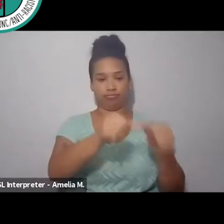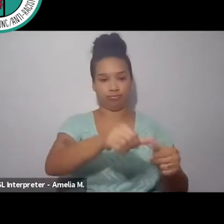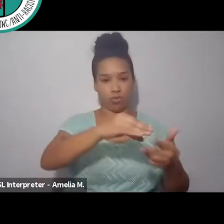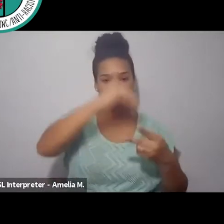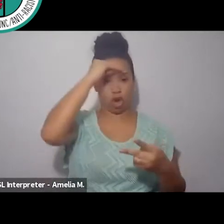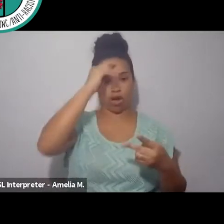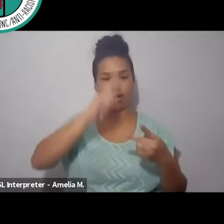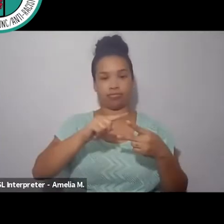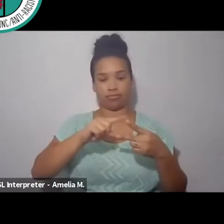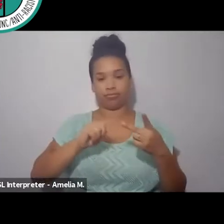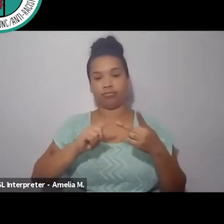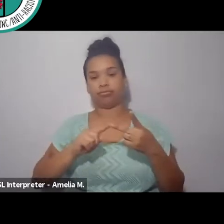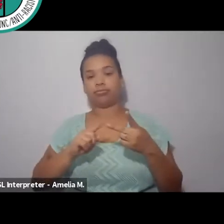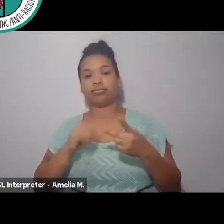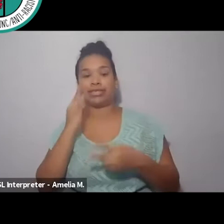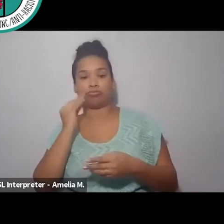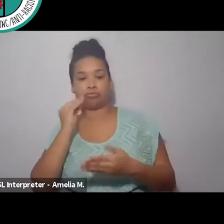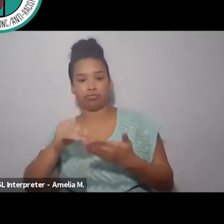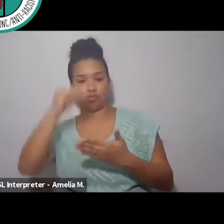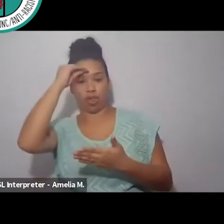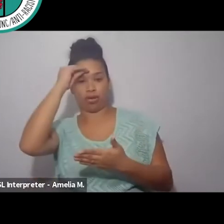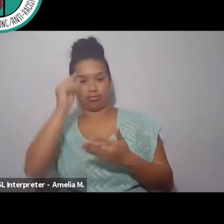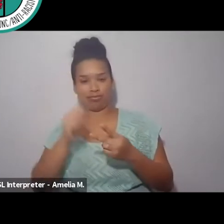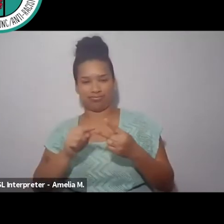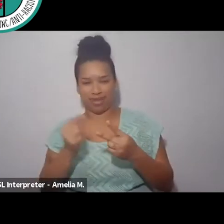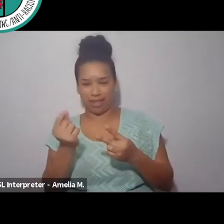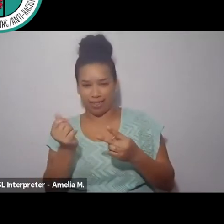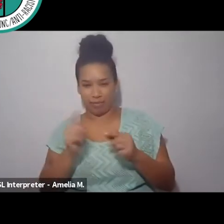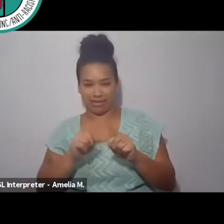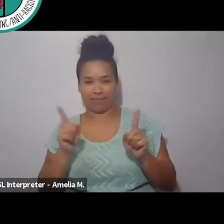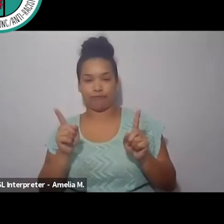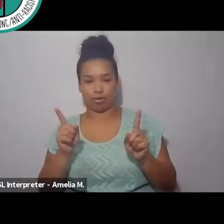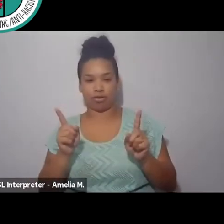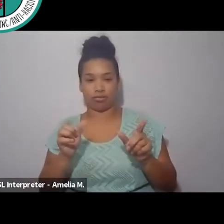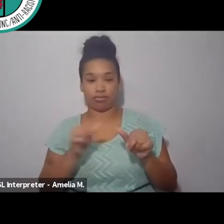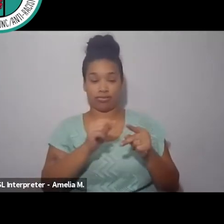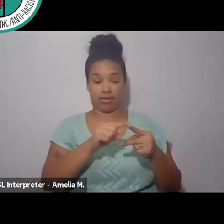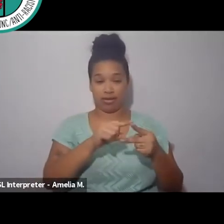And the slight difference was continuous learning just means to be open to it. Never assuming that you understand everything,